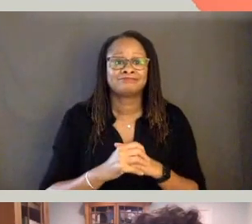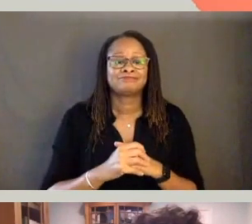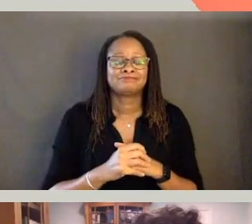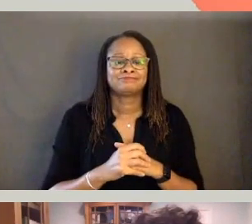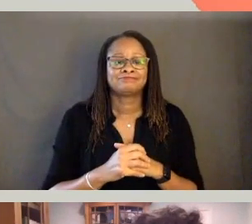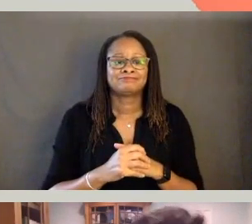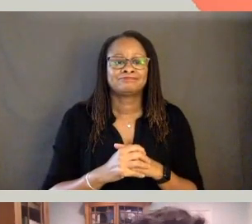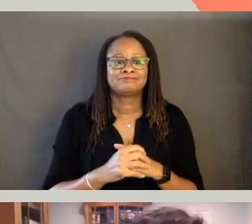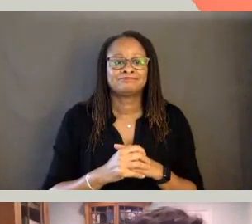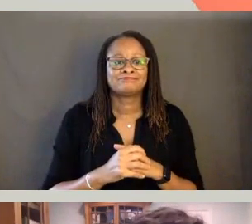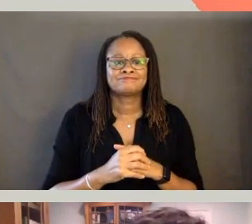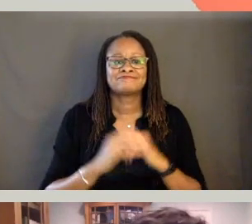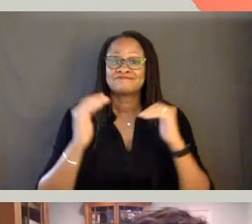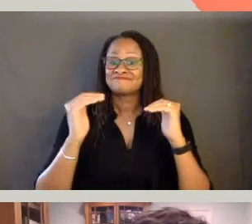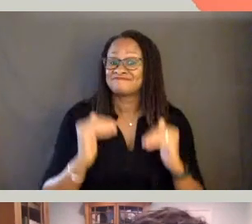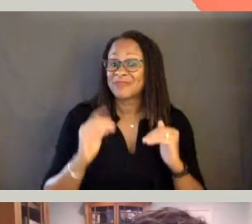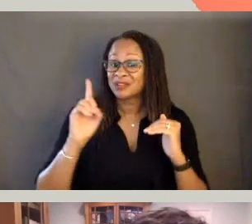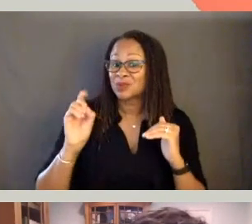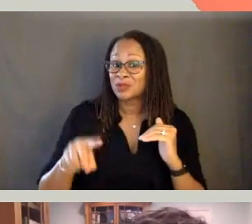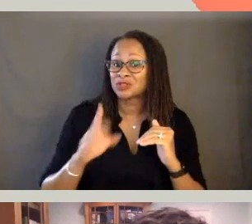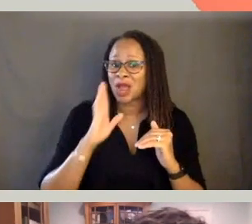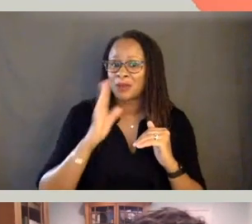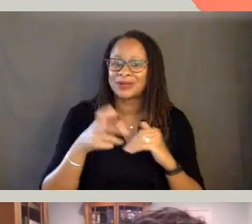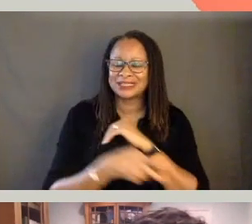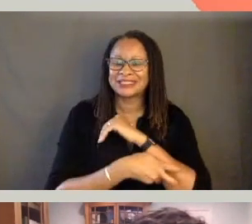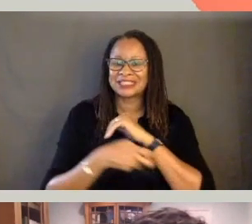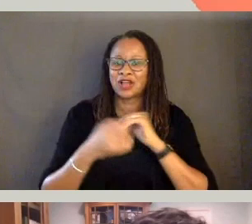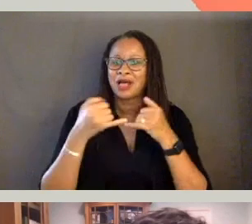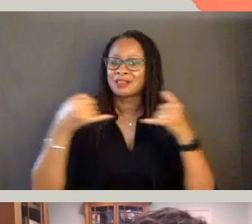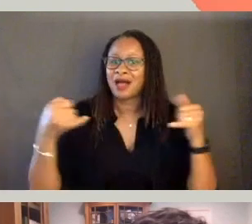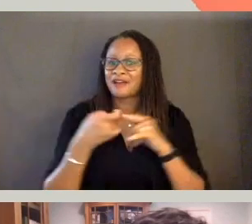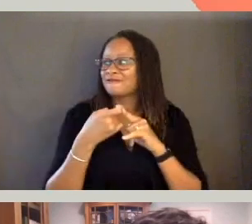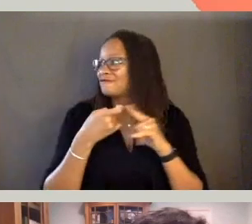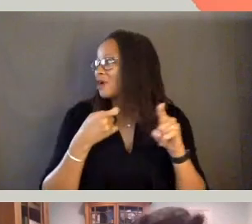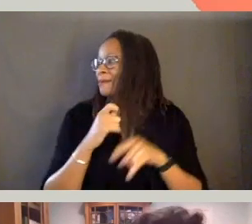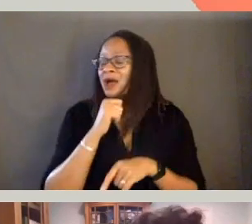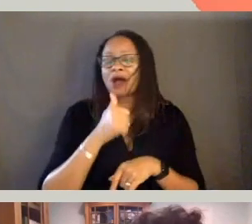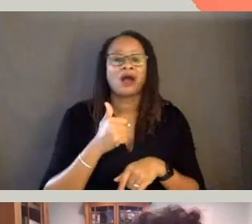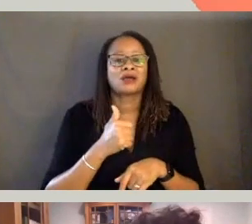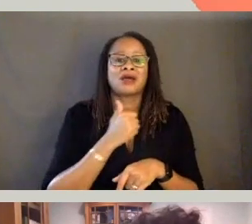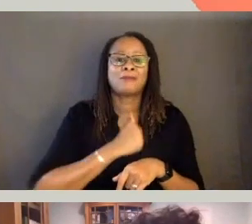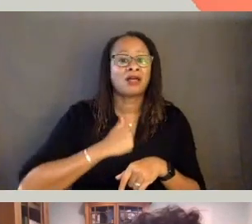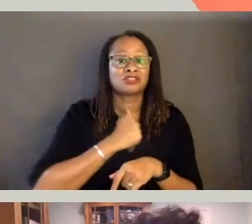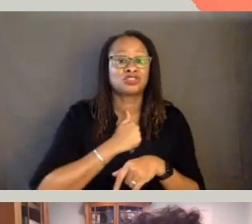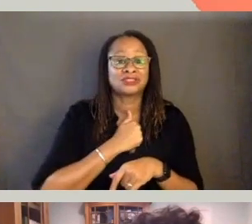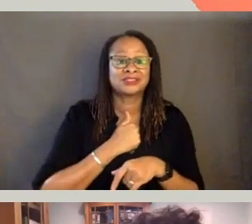I mean, the next question I'm gonna steal a line from Unapologetic in asking this, which is,